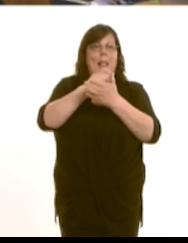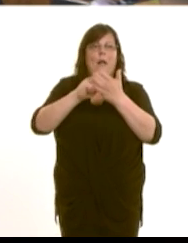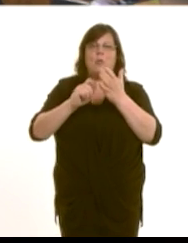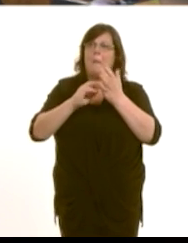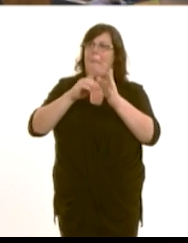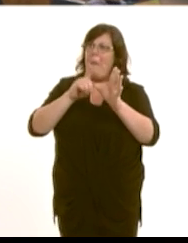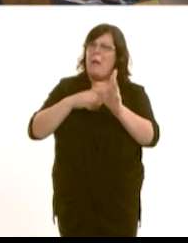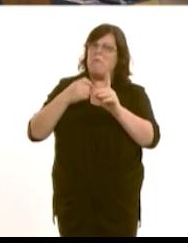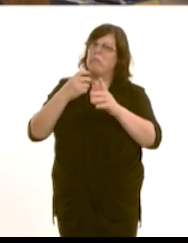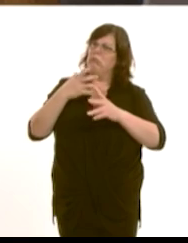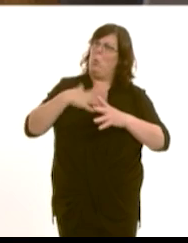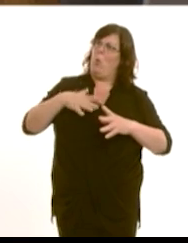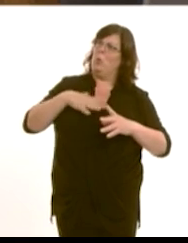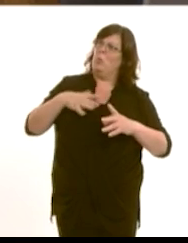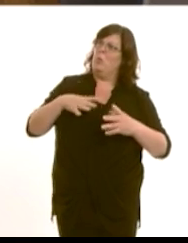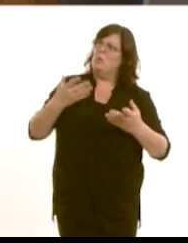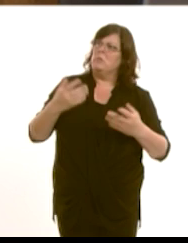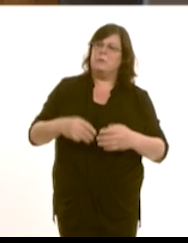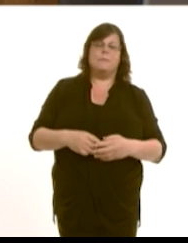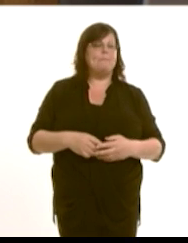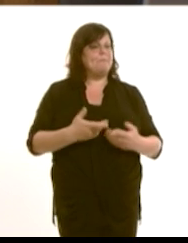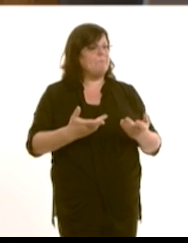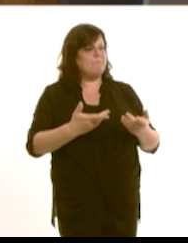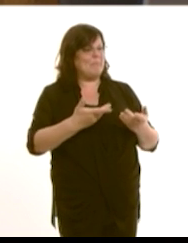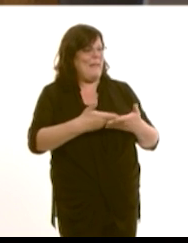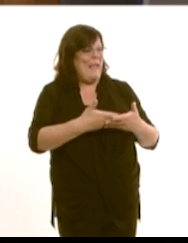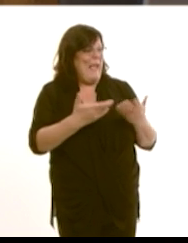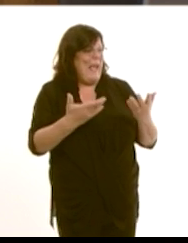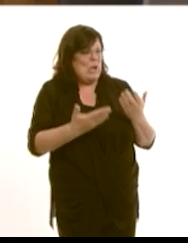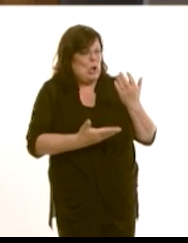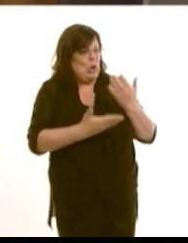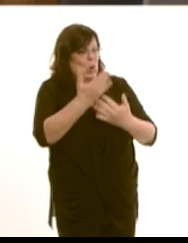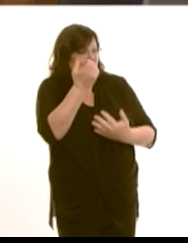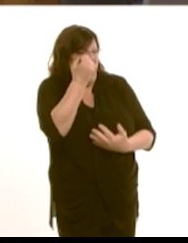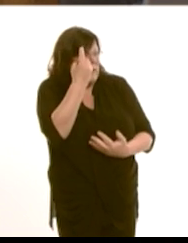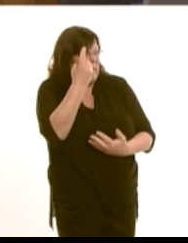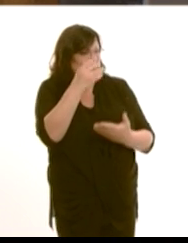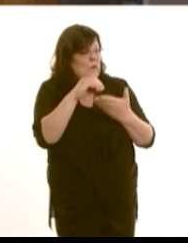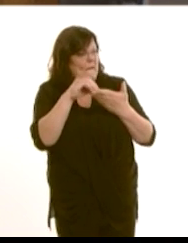Carwyn Jones: We are always open to consider new methods of funding local authorities and